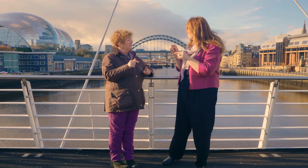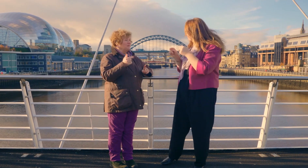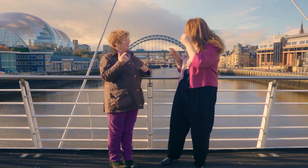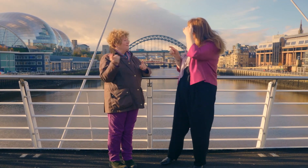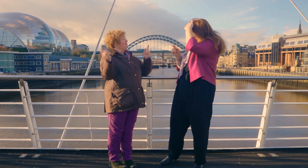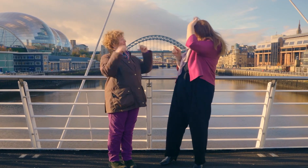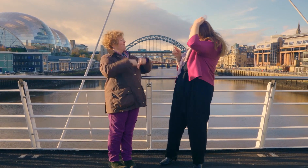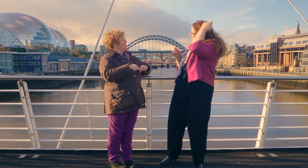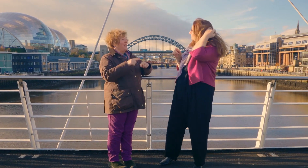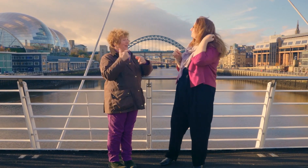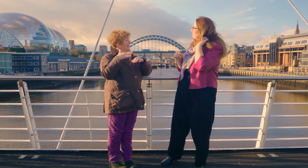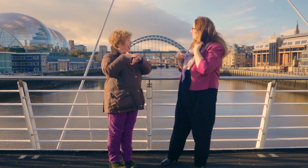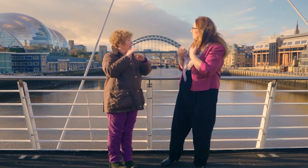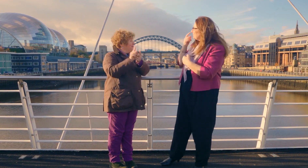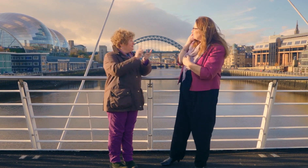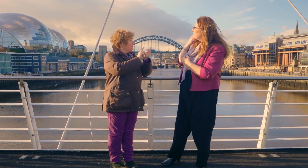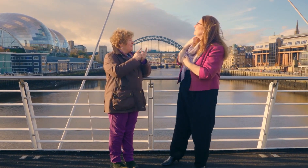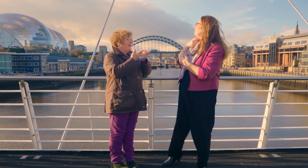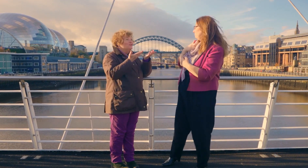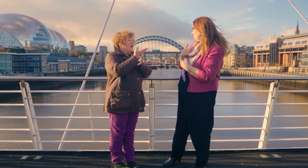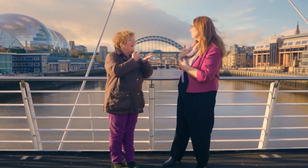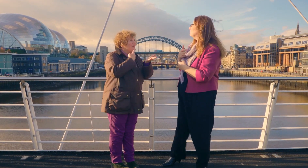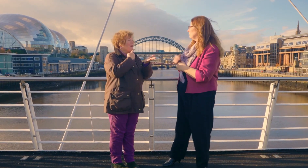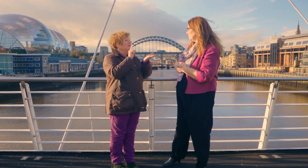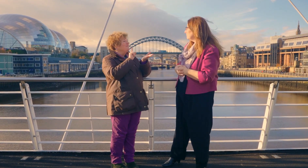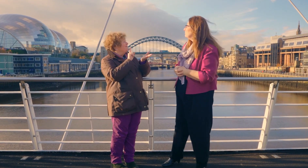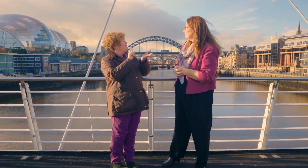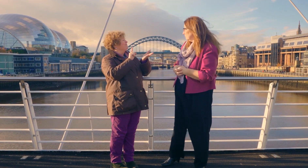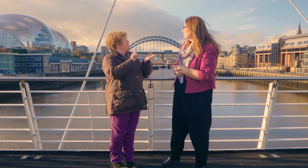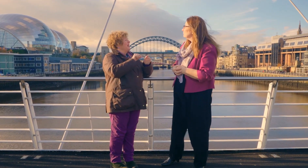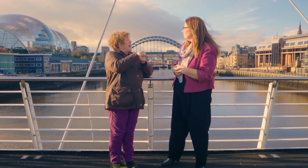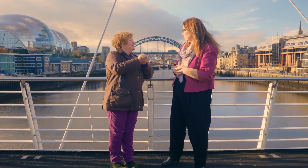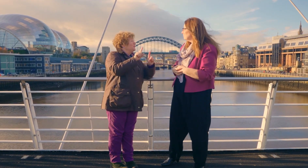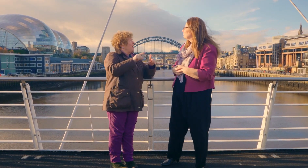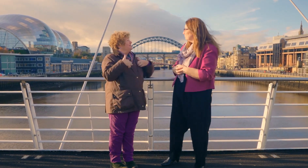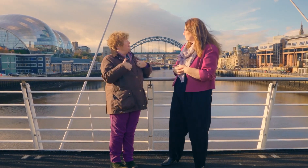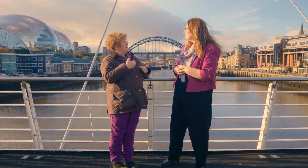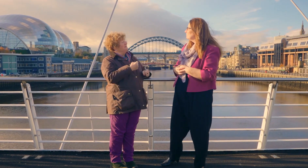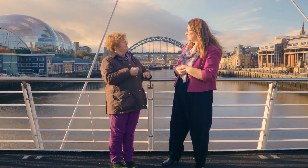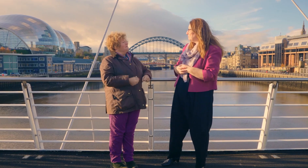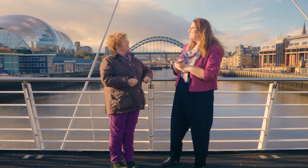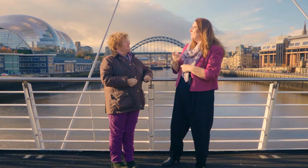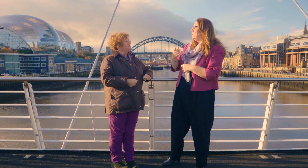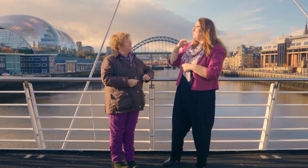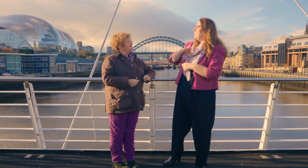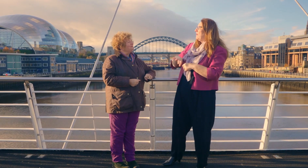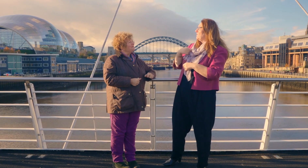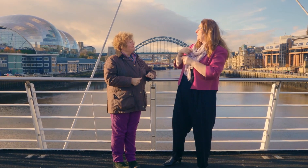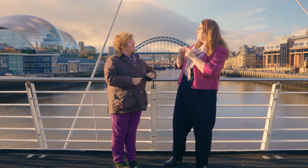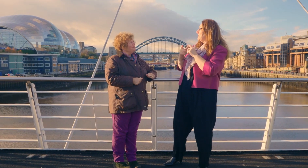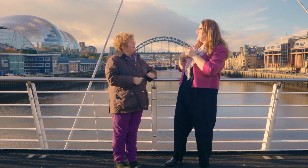All in one place, people chatting, networking, sharing ideas and information, discussing the future. It was all very interesting.